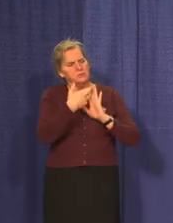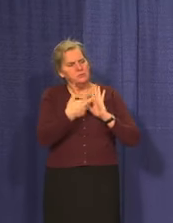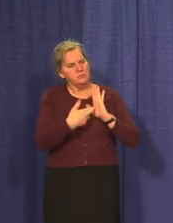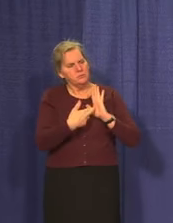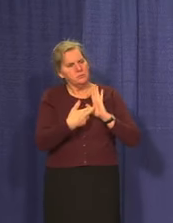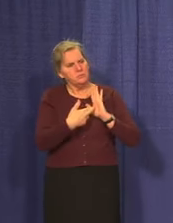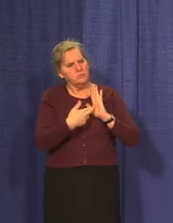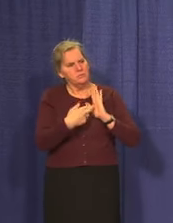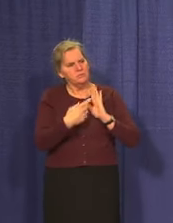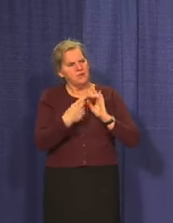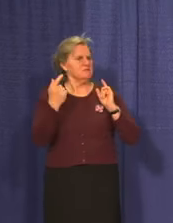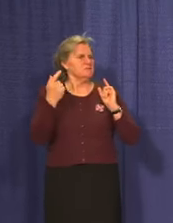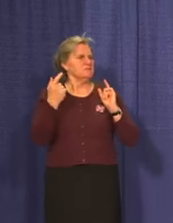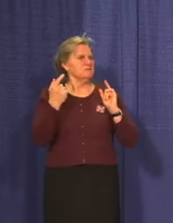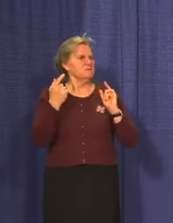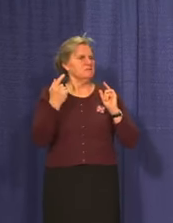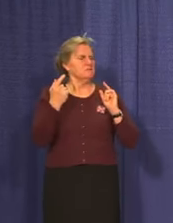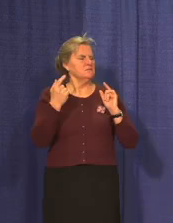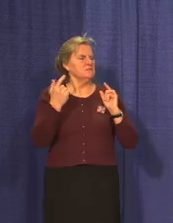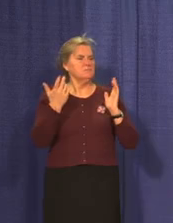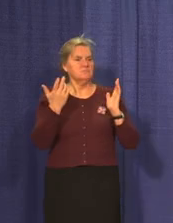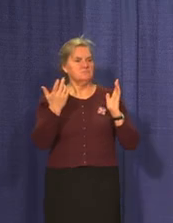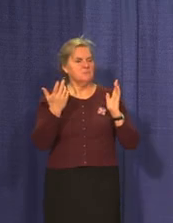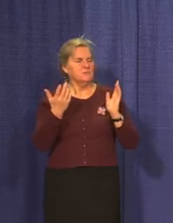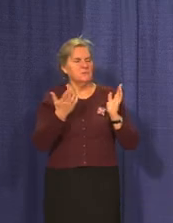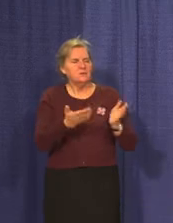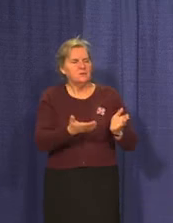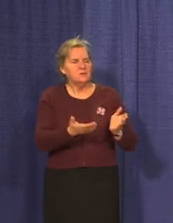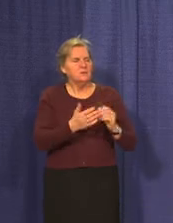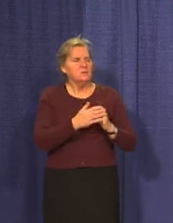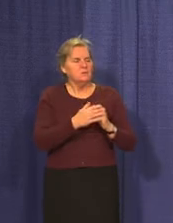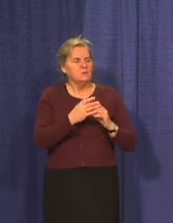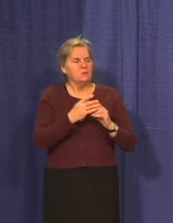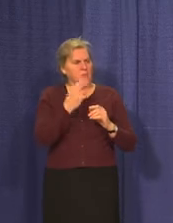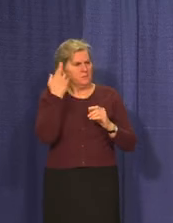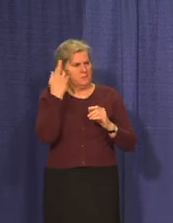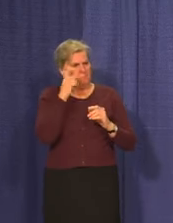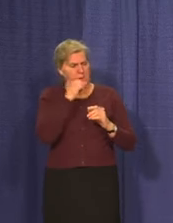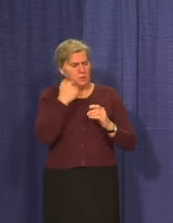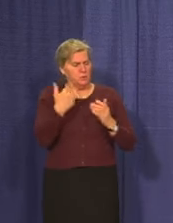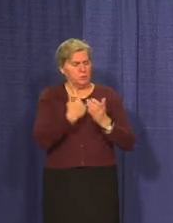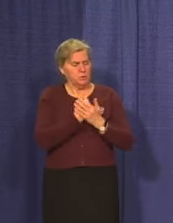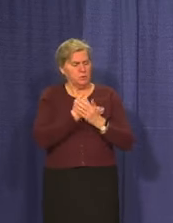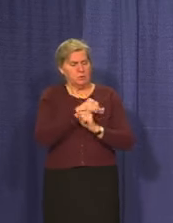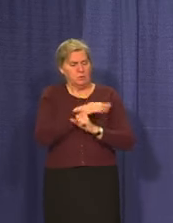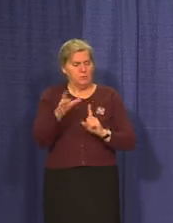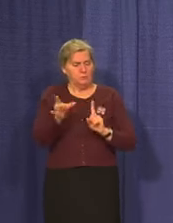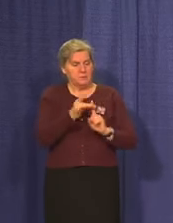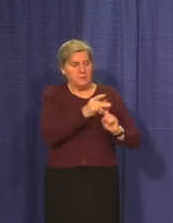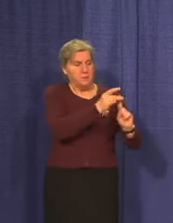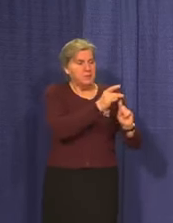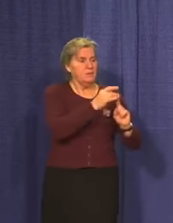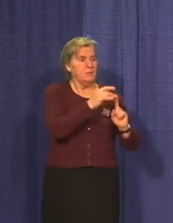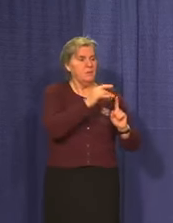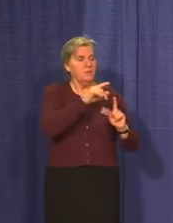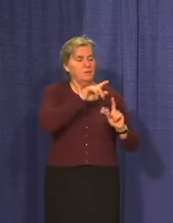QUICKLY? HIS IT BECAUSE WE HAVE THESE NEW CASES, AND IN THIS CASE, NUMBER